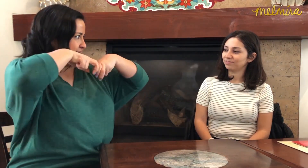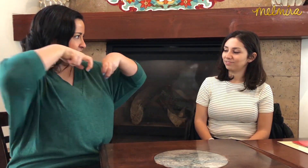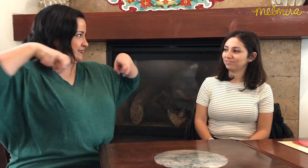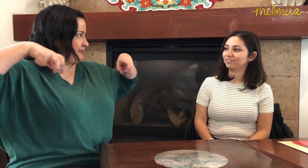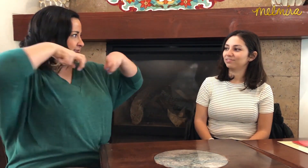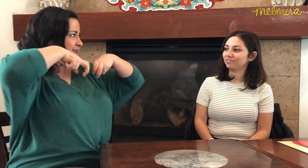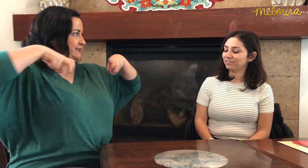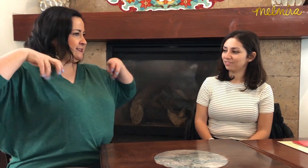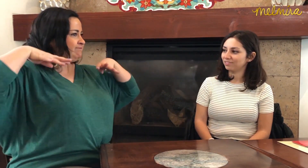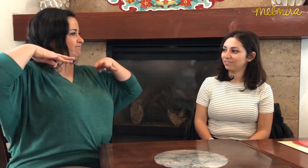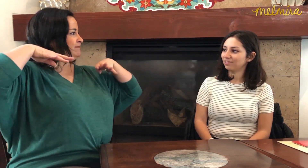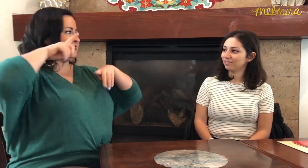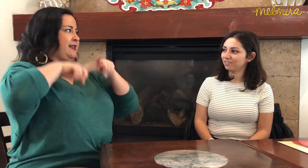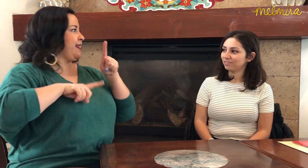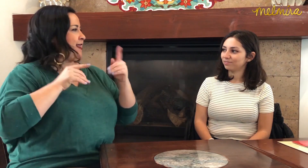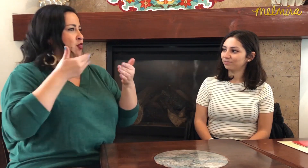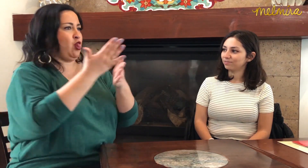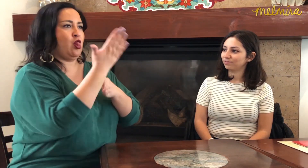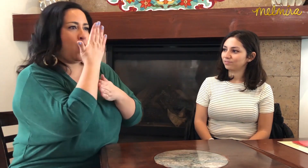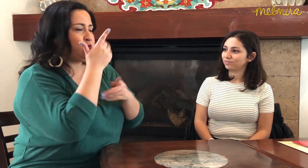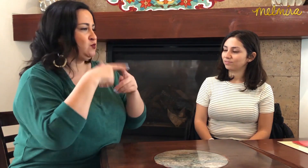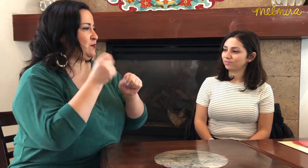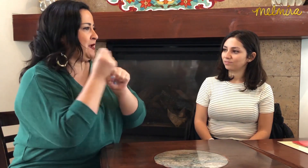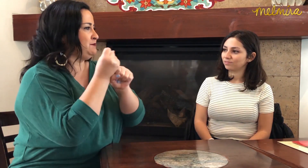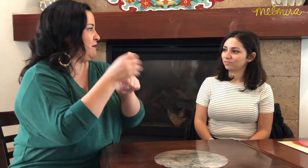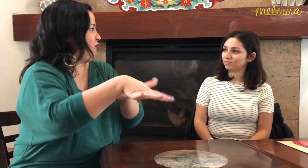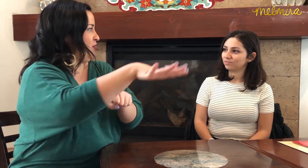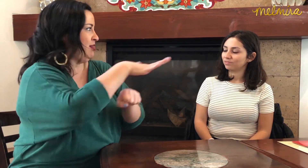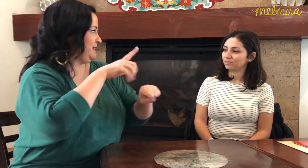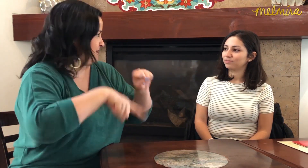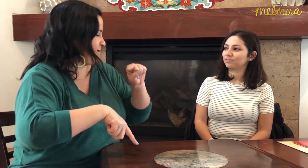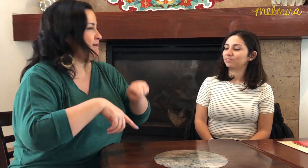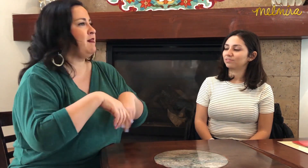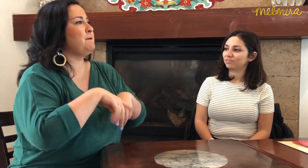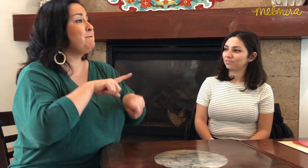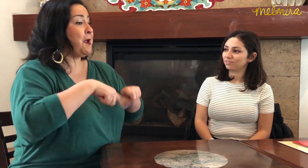the back watching, as they weren't allowed to be close up to the game area.